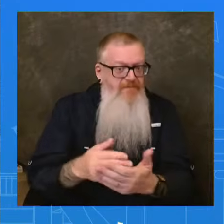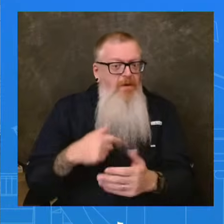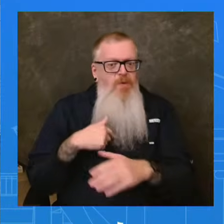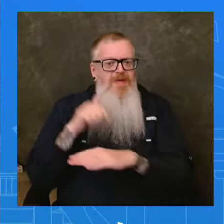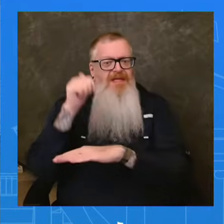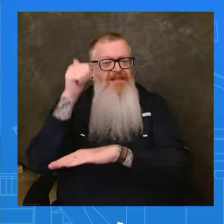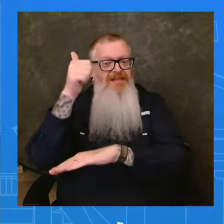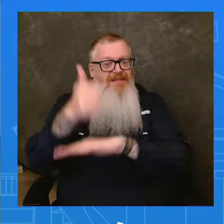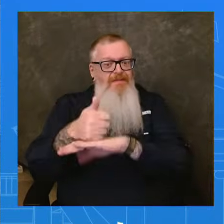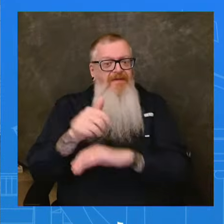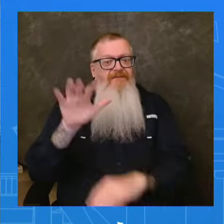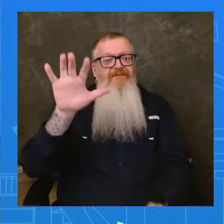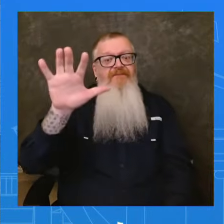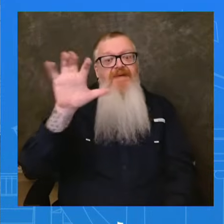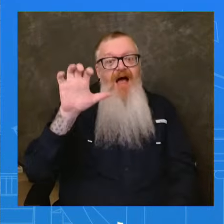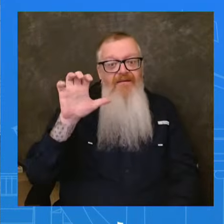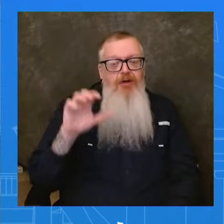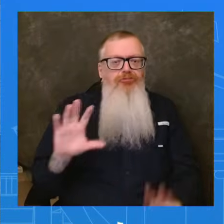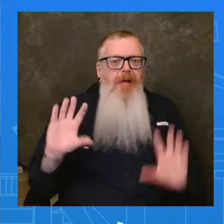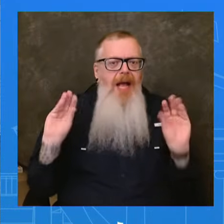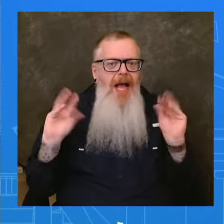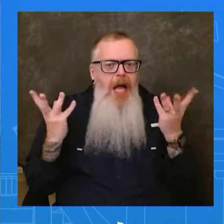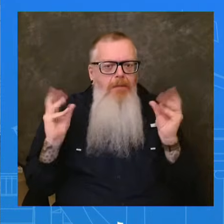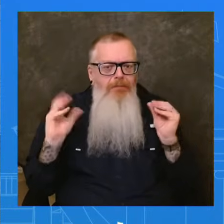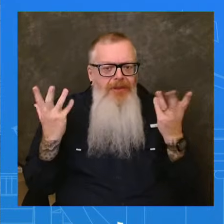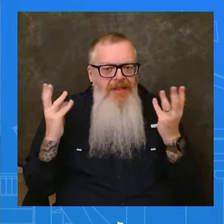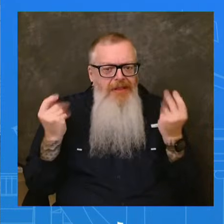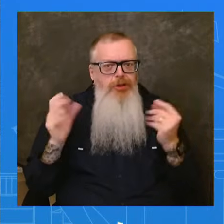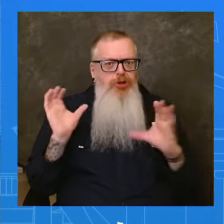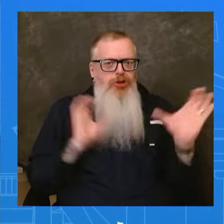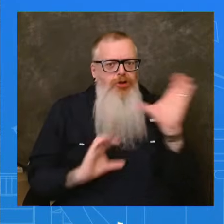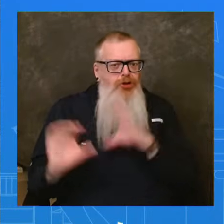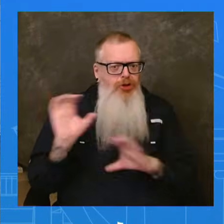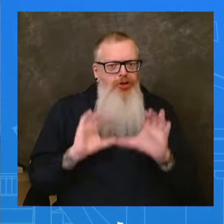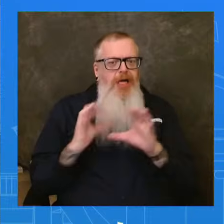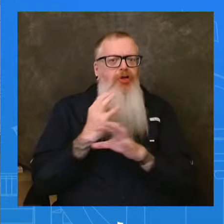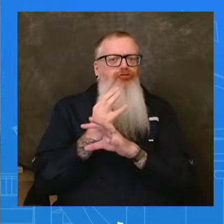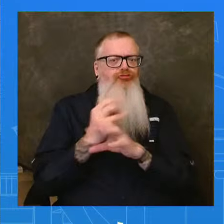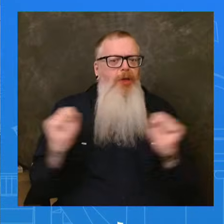and air assets, as well as boats, to support those lifesaving activities